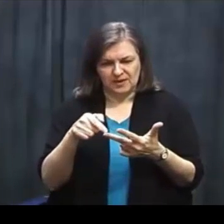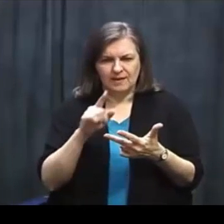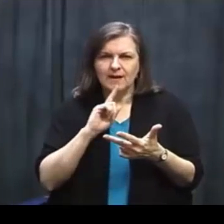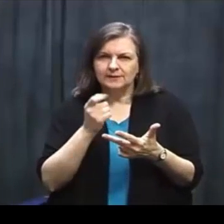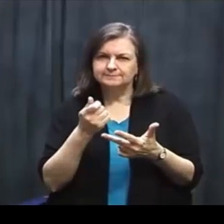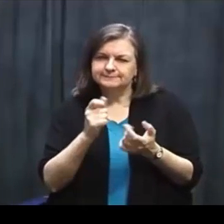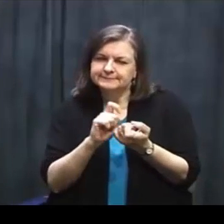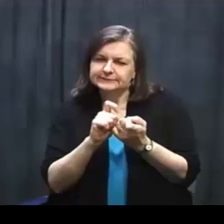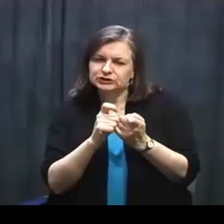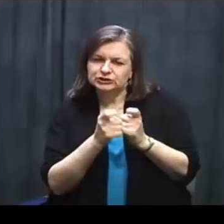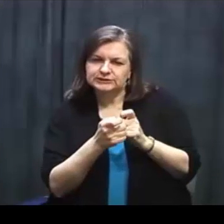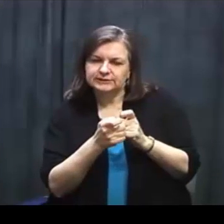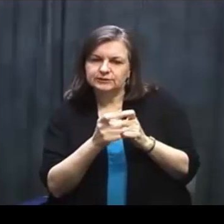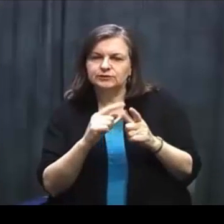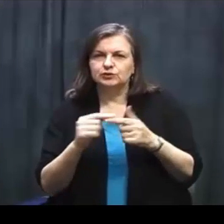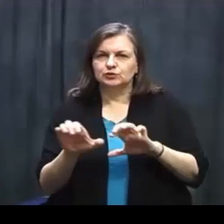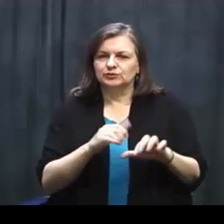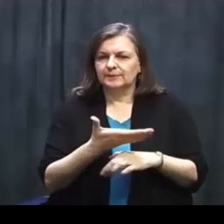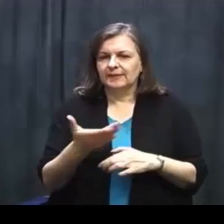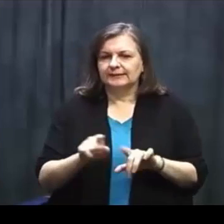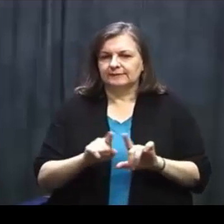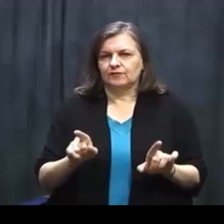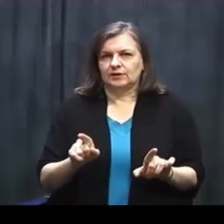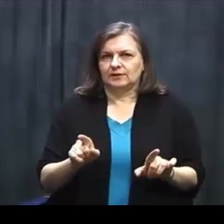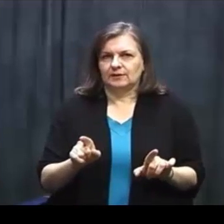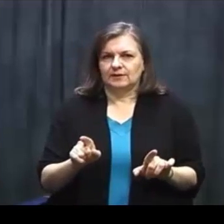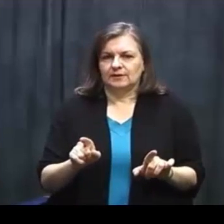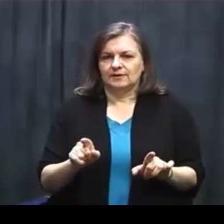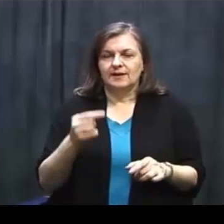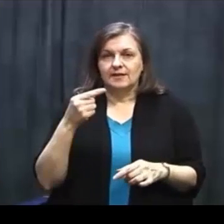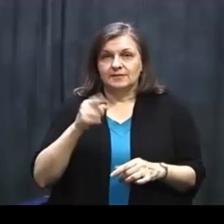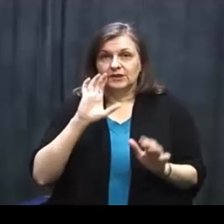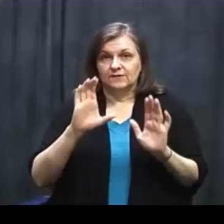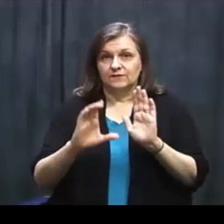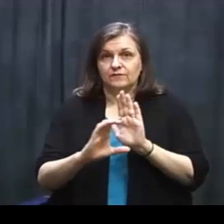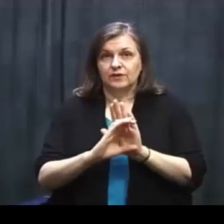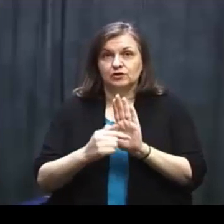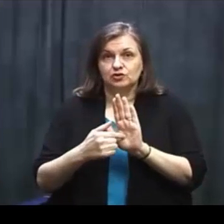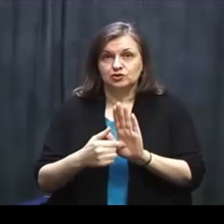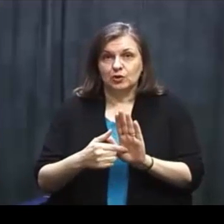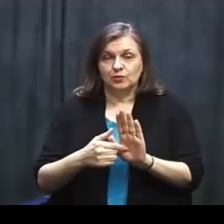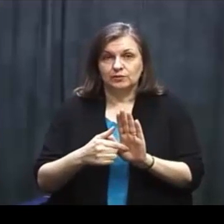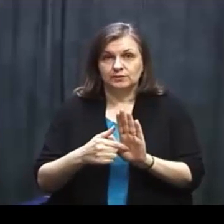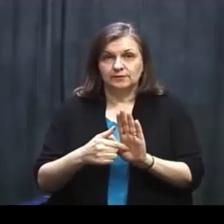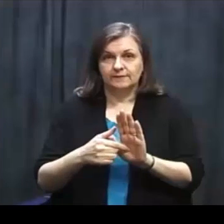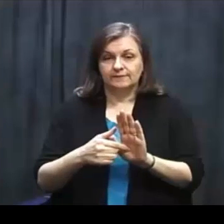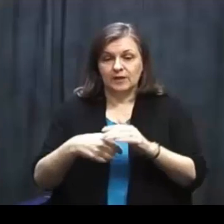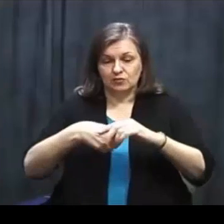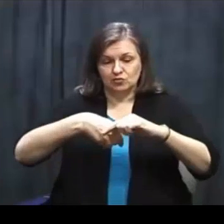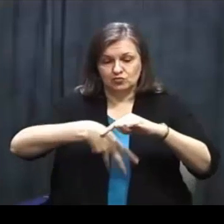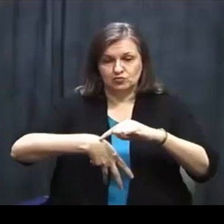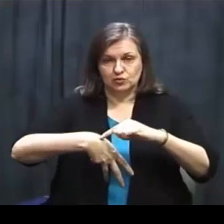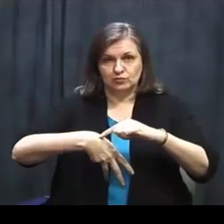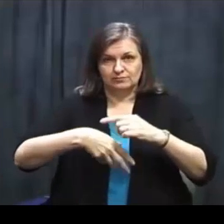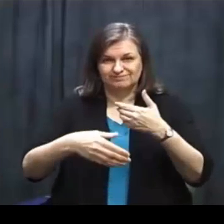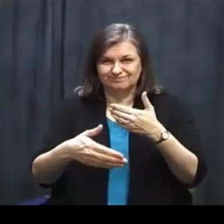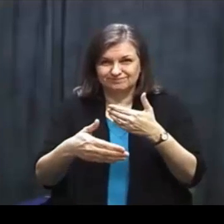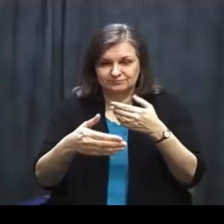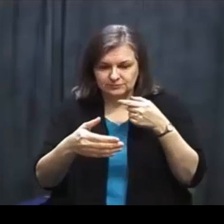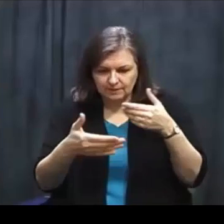have to be modified to fulfill a greater purpose so this figure shows you root hairs up close